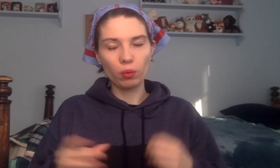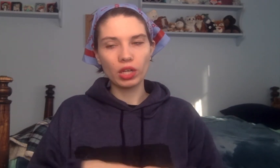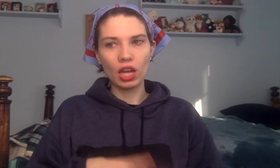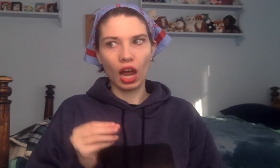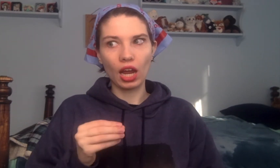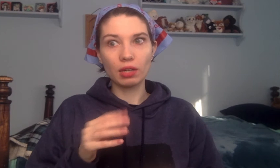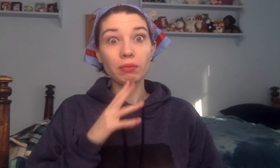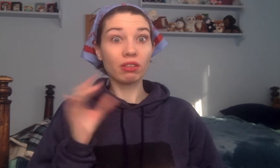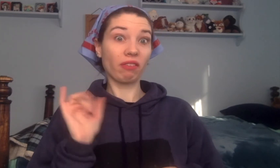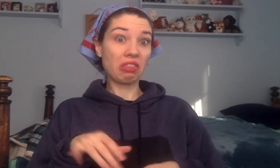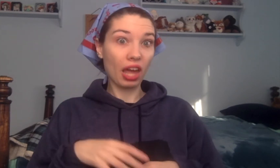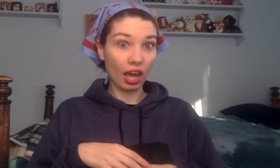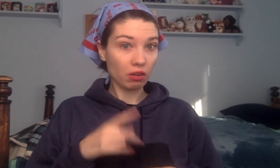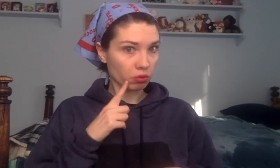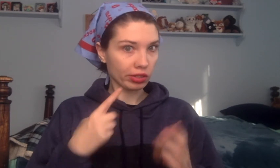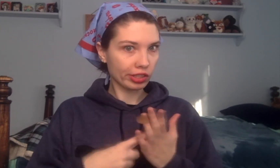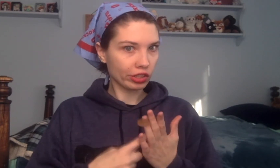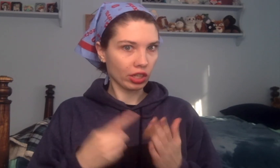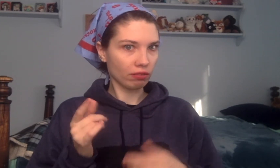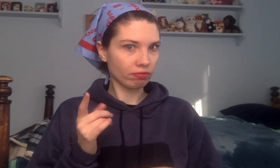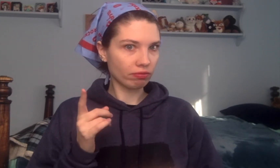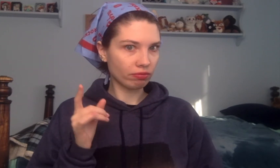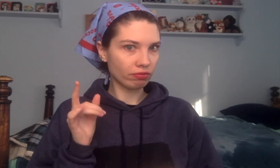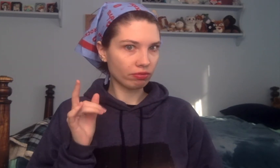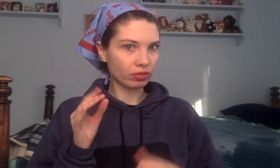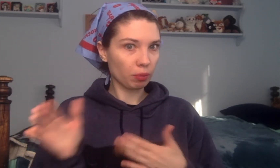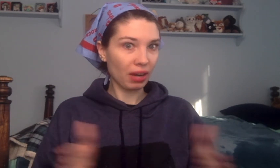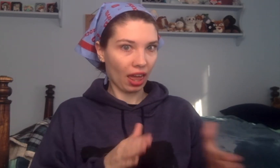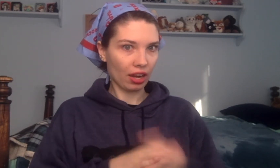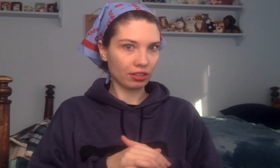And speaking of that, we'll discuss the plans.